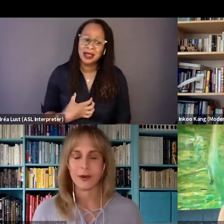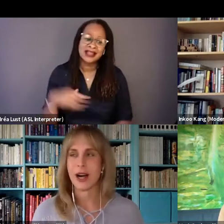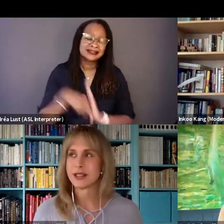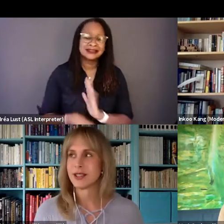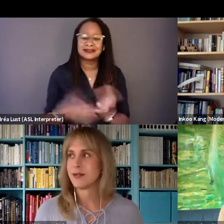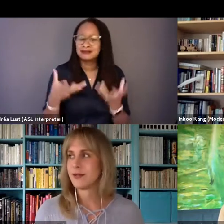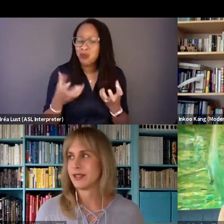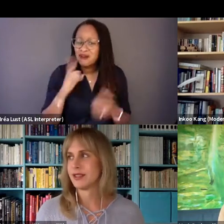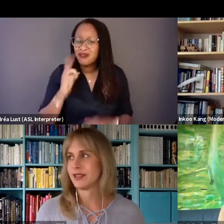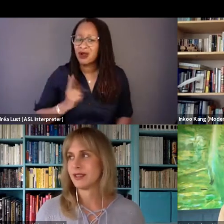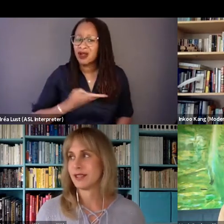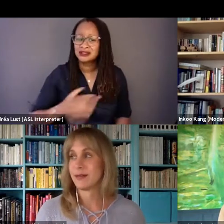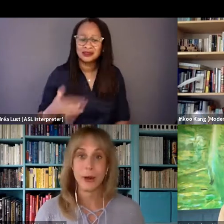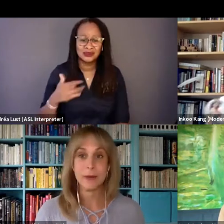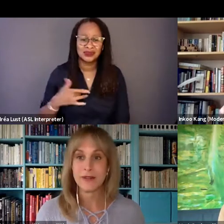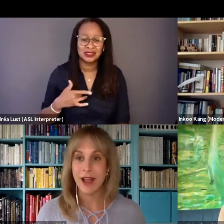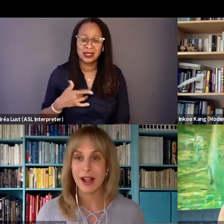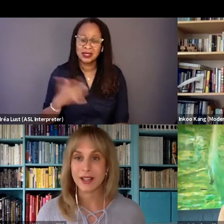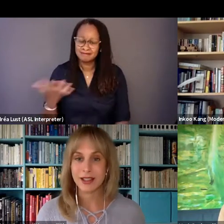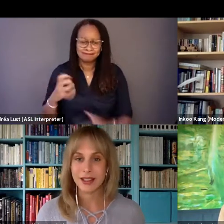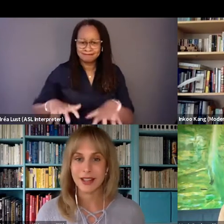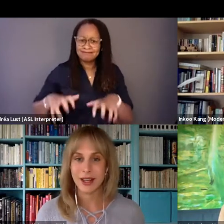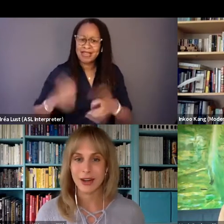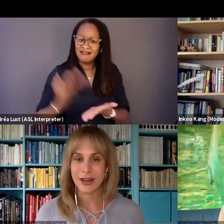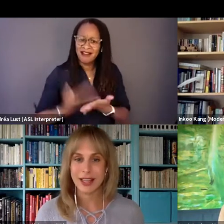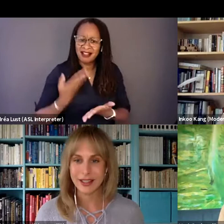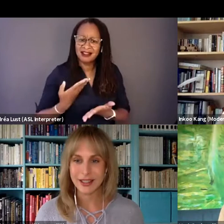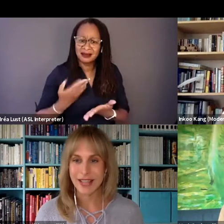for us to feel affirmed and validated in our identities